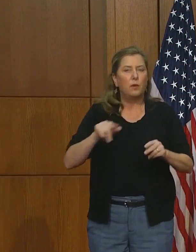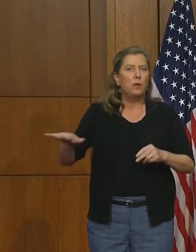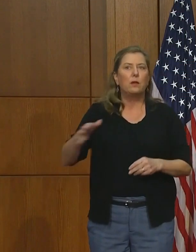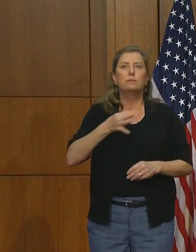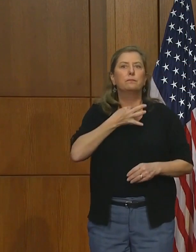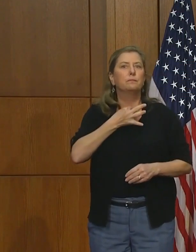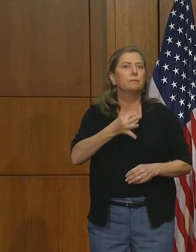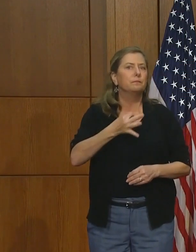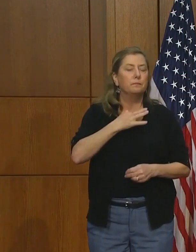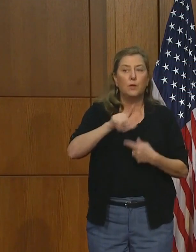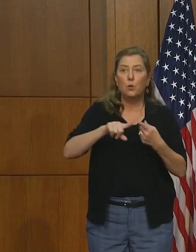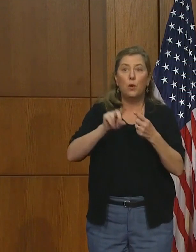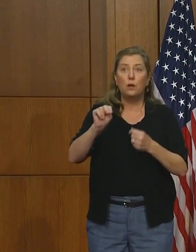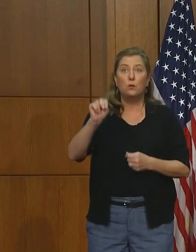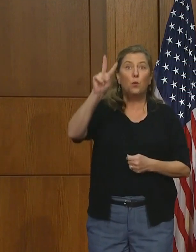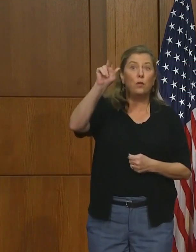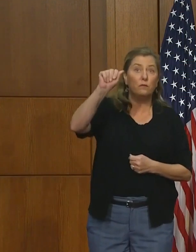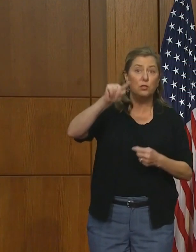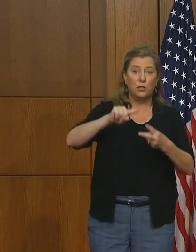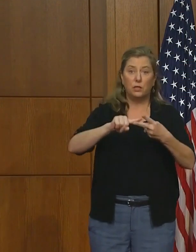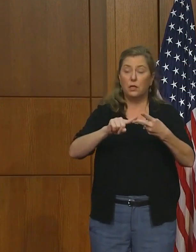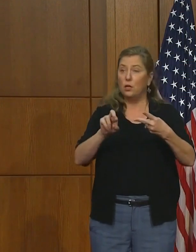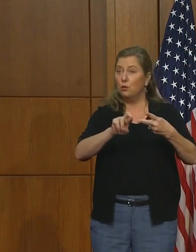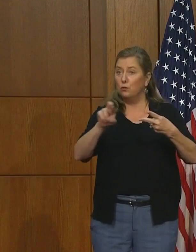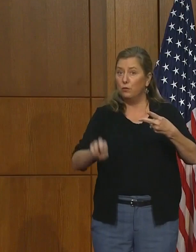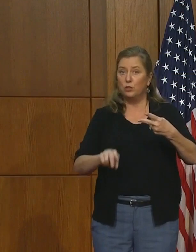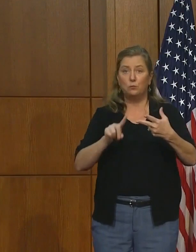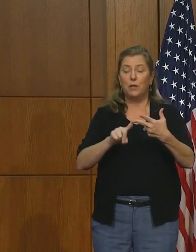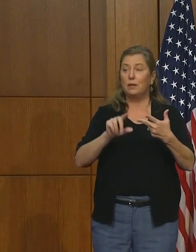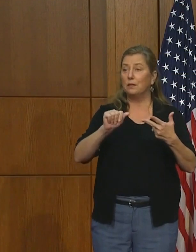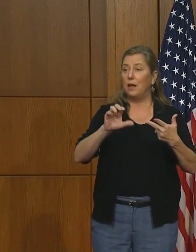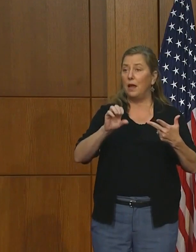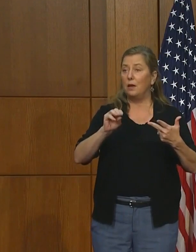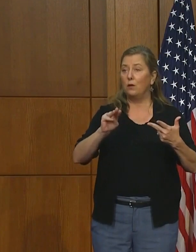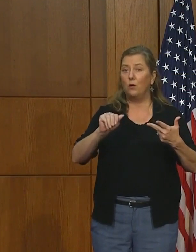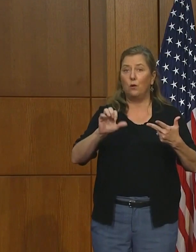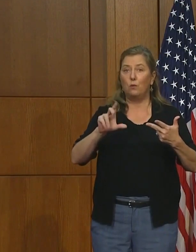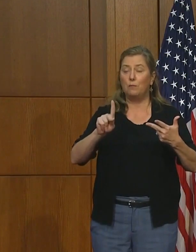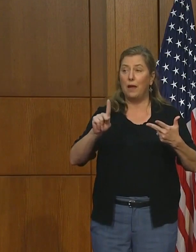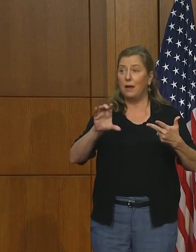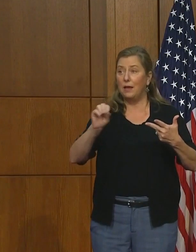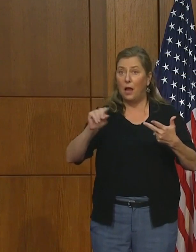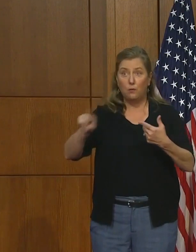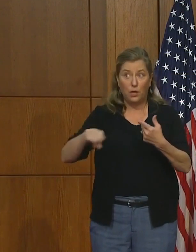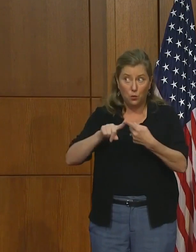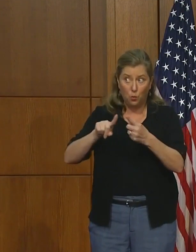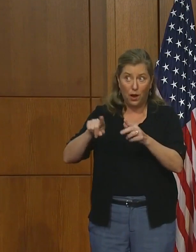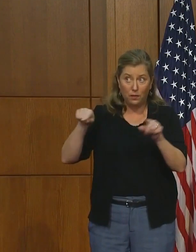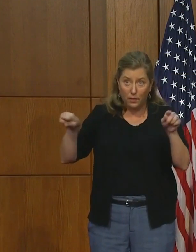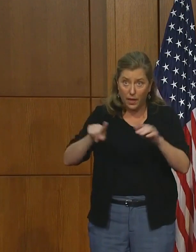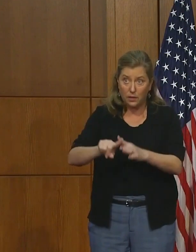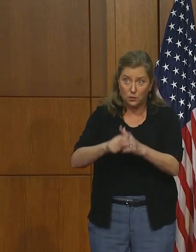I KNOW EVERYONE IS WONDERING WHEN NORTHERN VIRGINIA RICHMOND